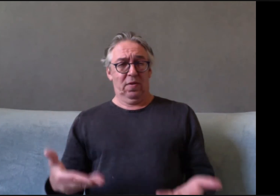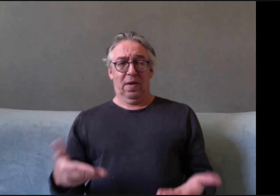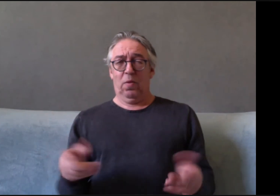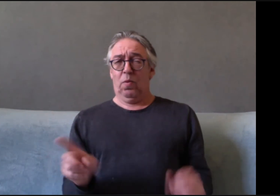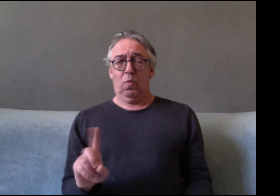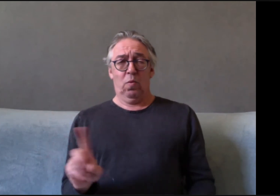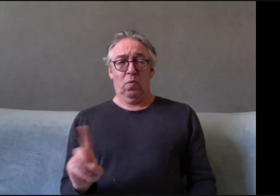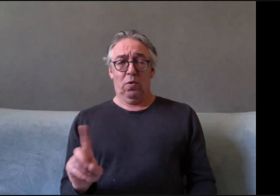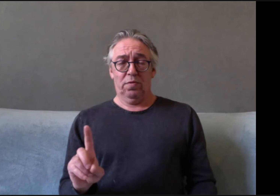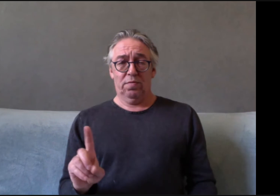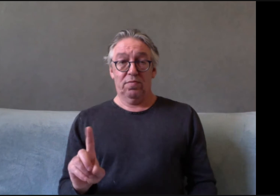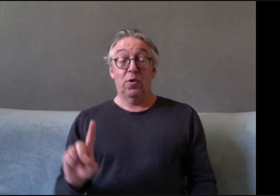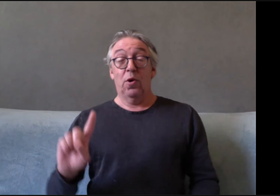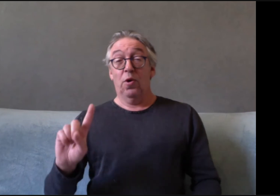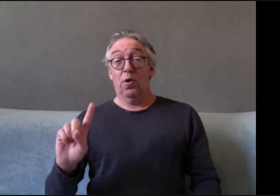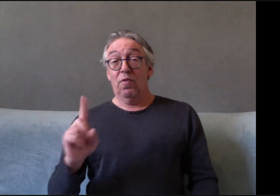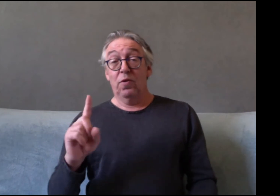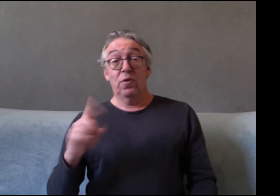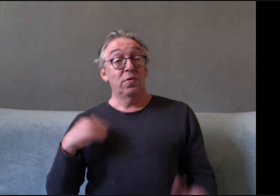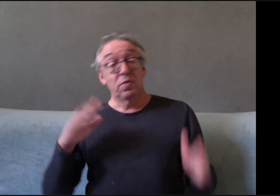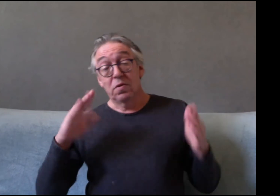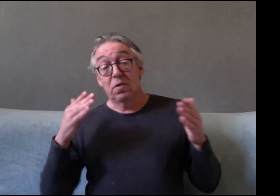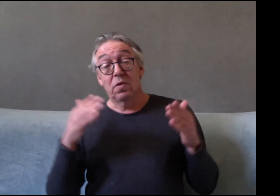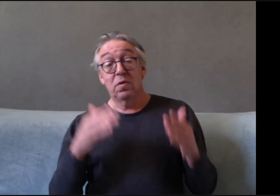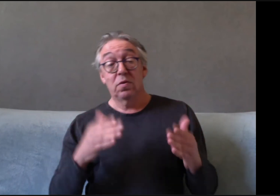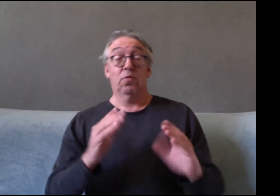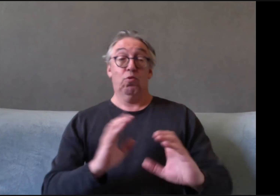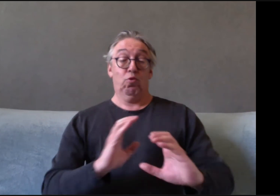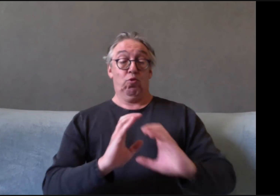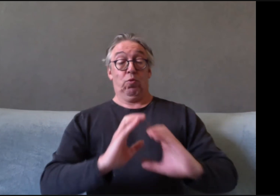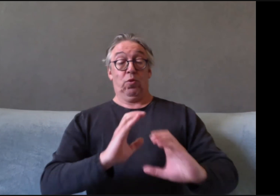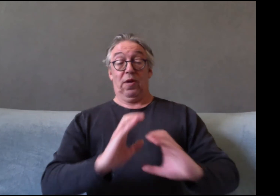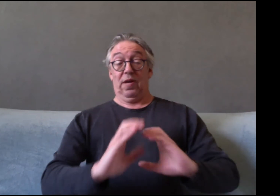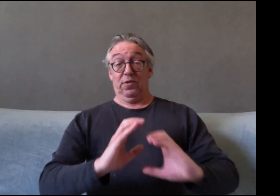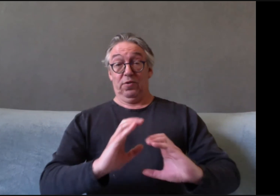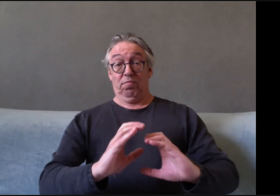we made huge improvements on accessible crisis information.